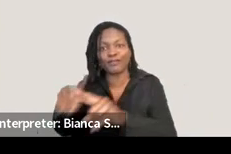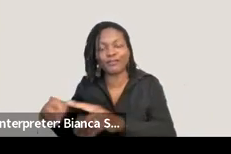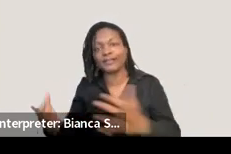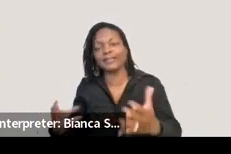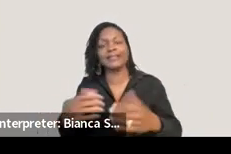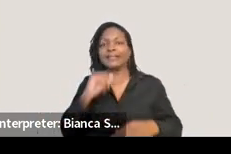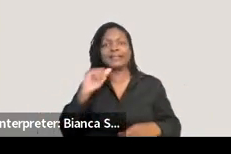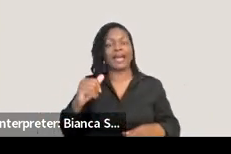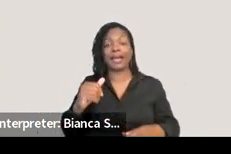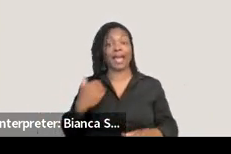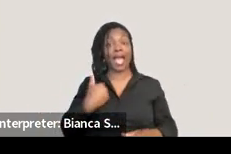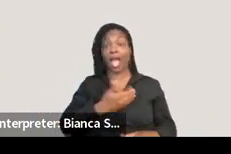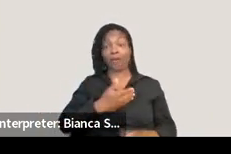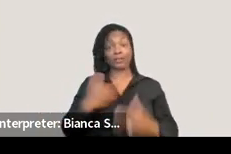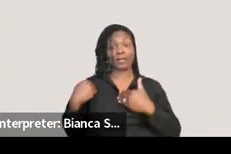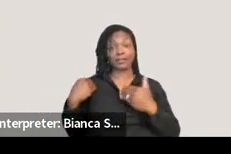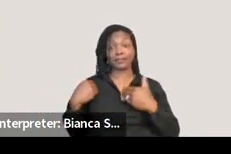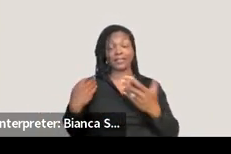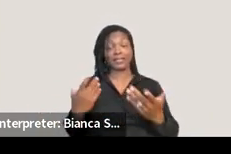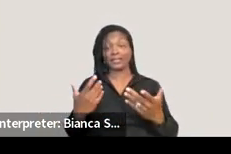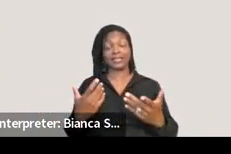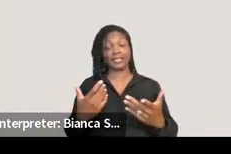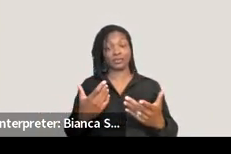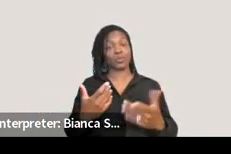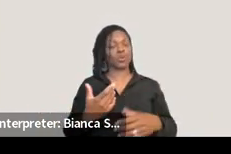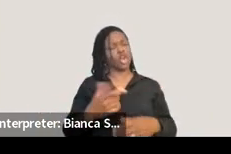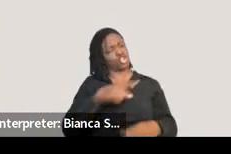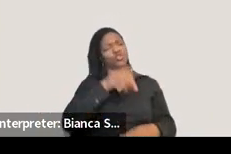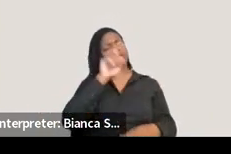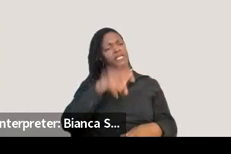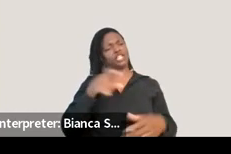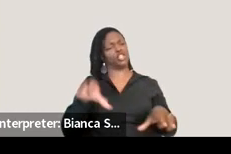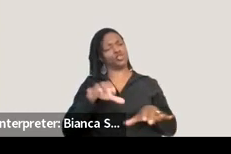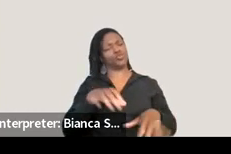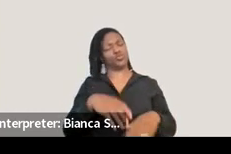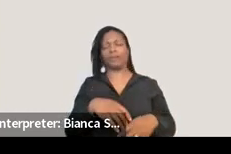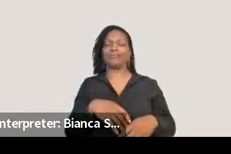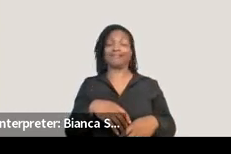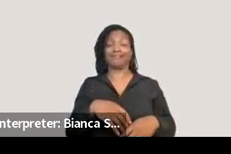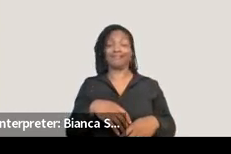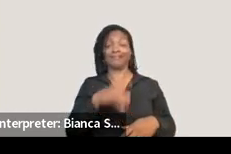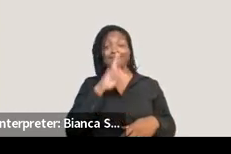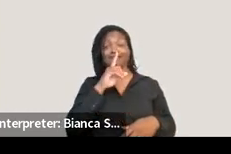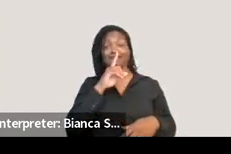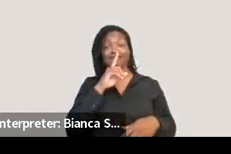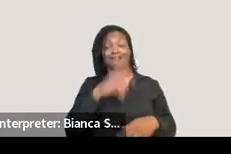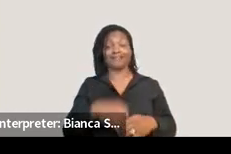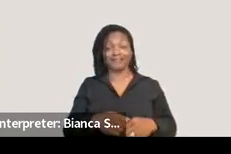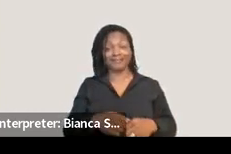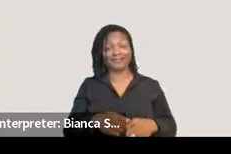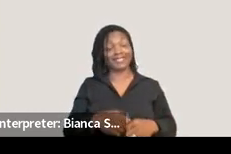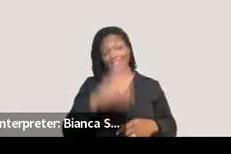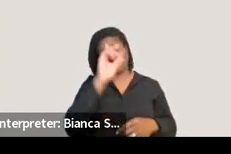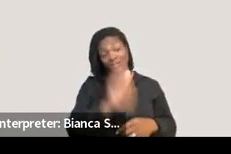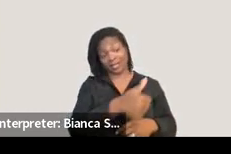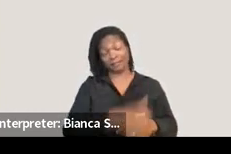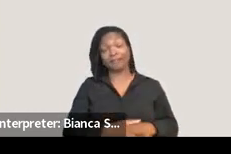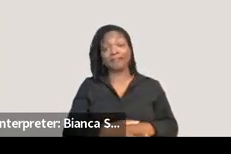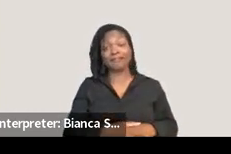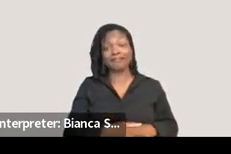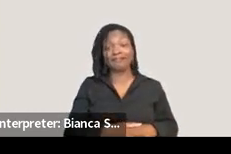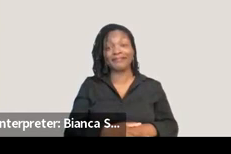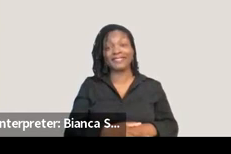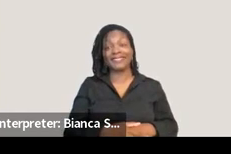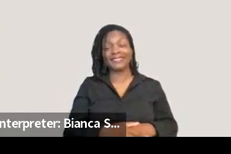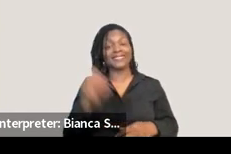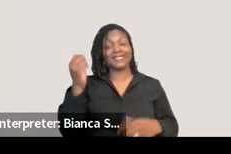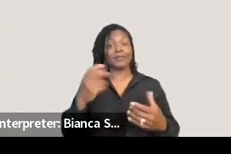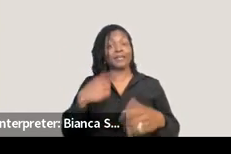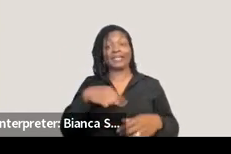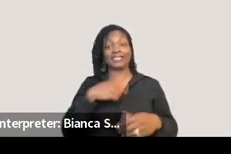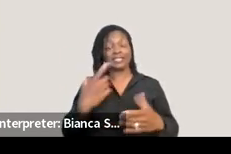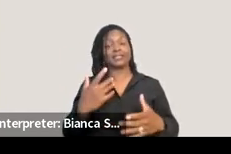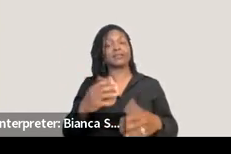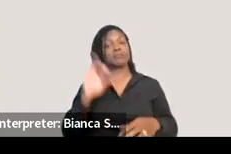We let them handle however they choose to handle that. We just have to sit back. And understand everyone doesn't think like us and every family doesn't operate like our family.